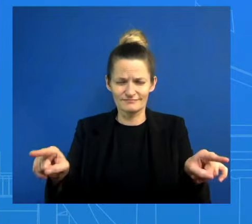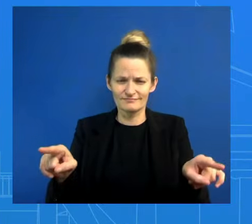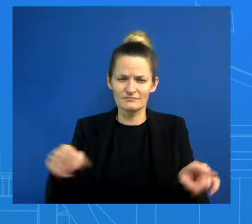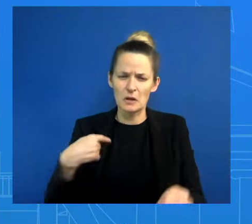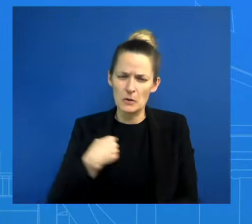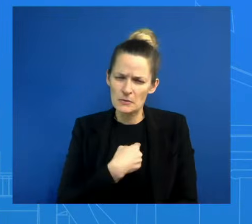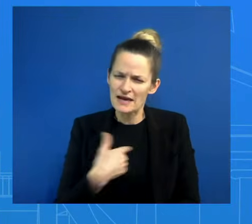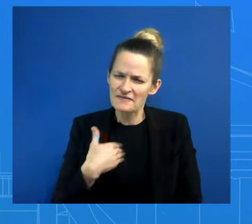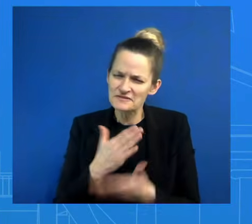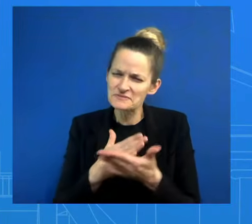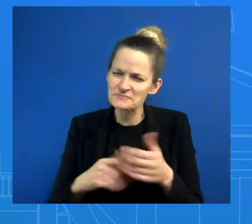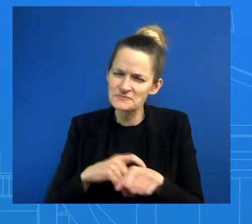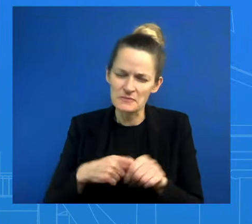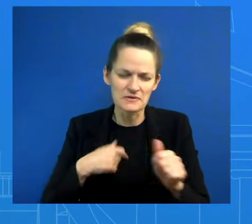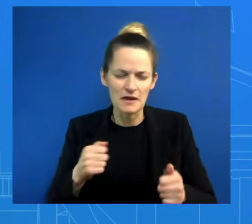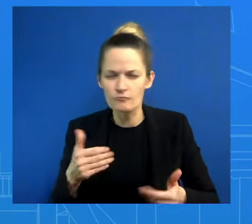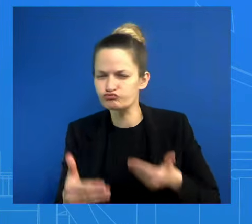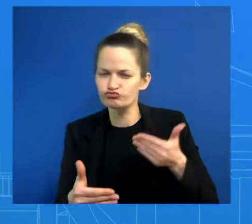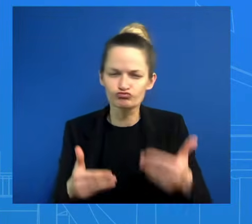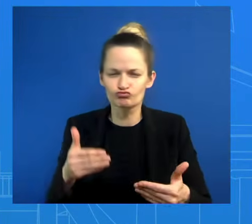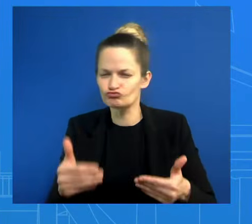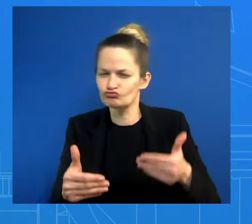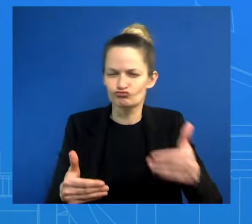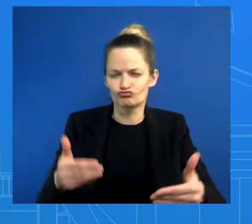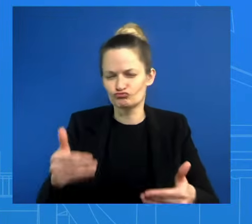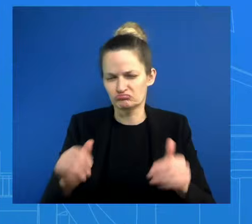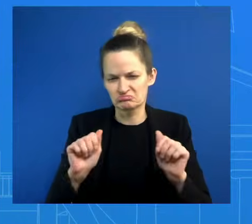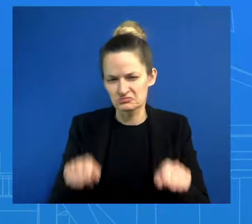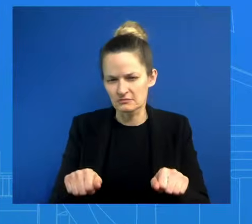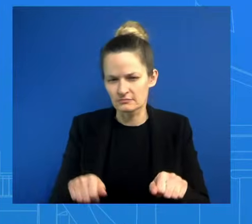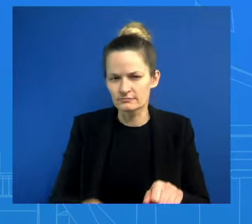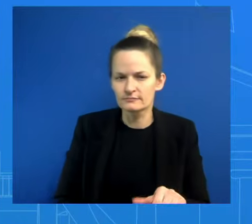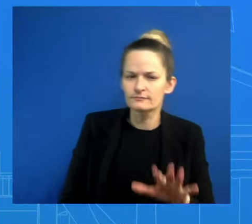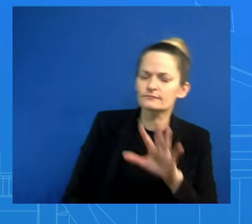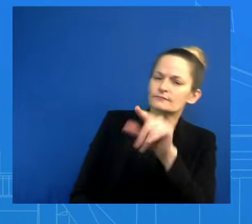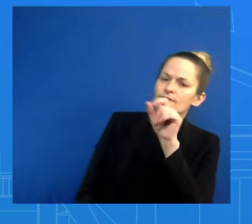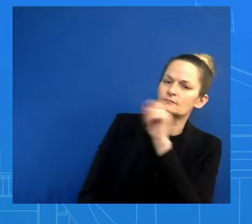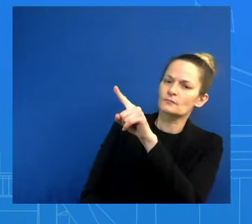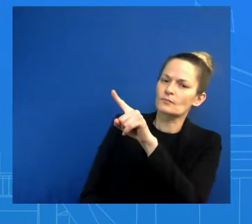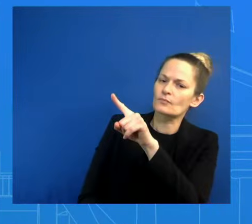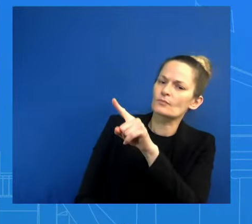are facing rising school lunch debt, can you also provide an update as to what the President